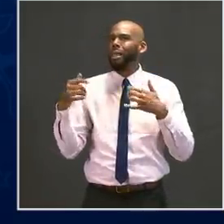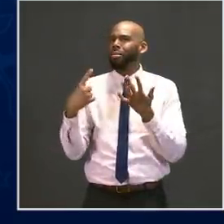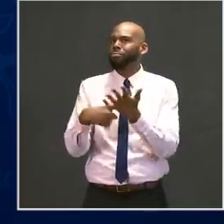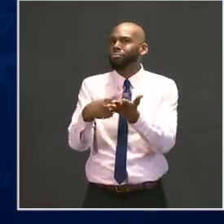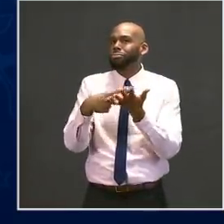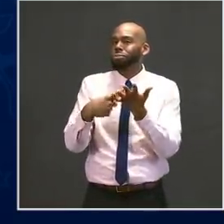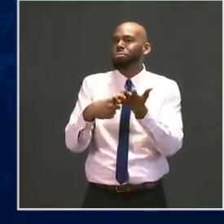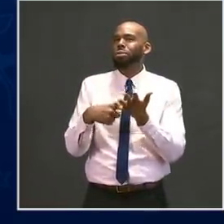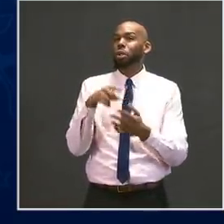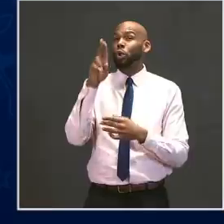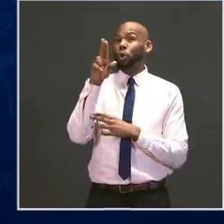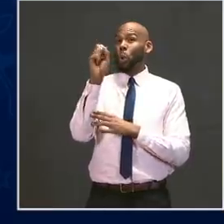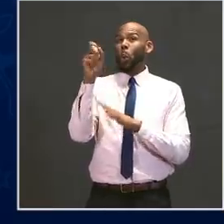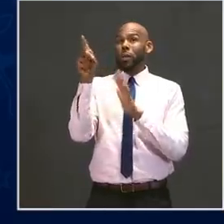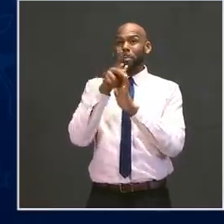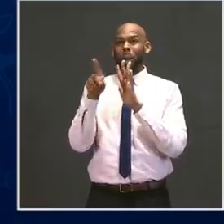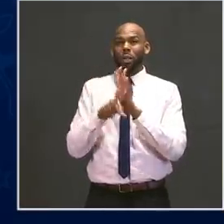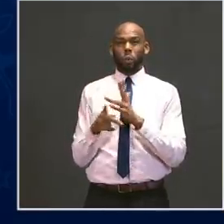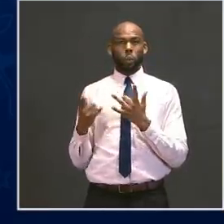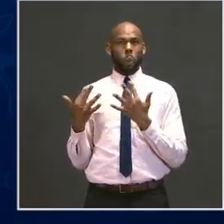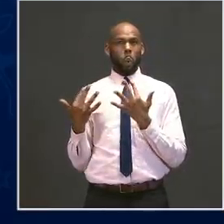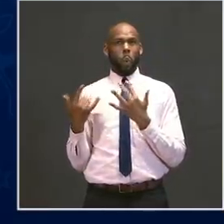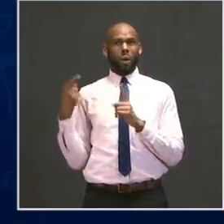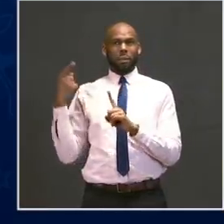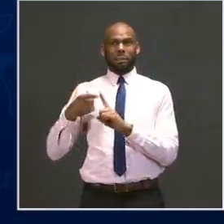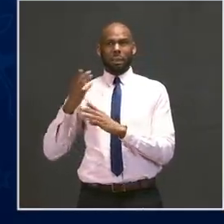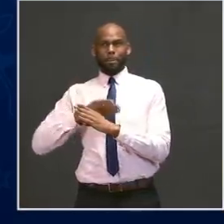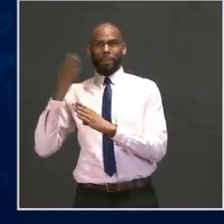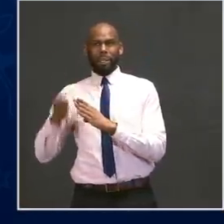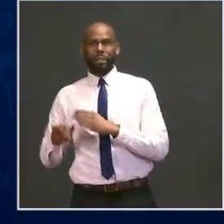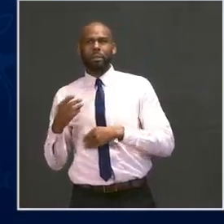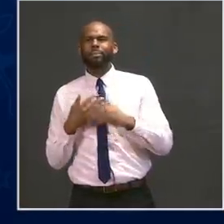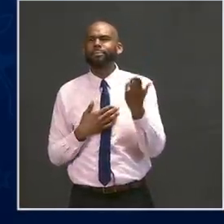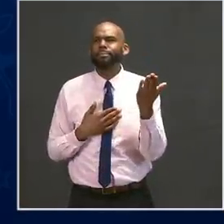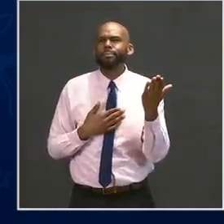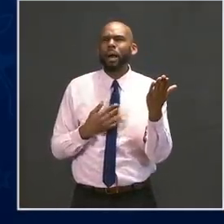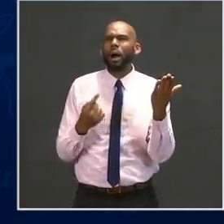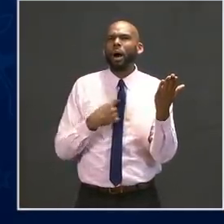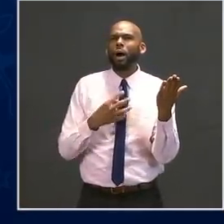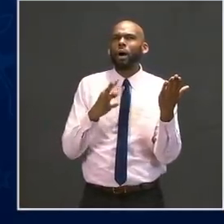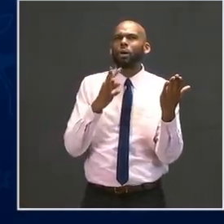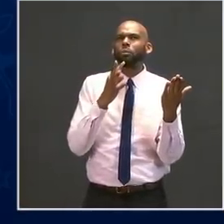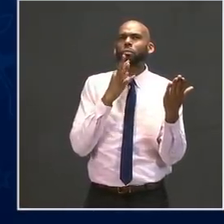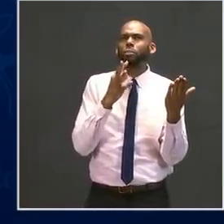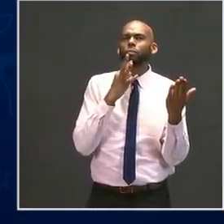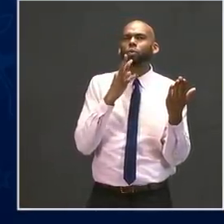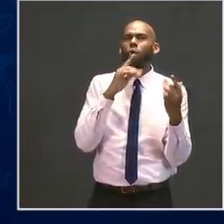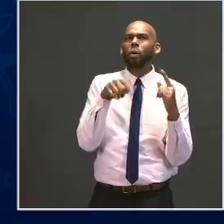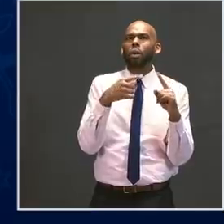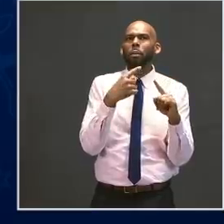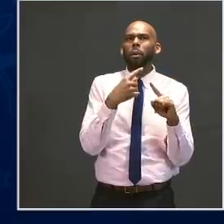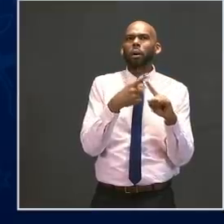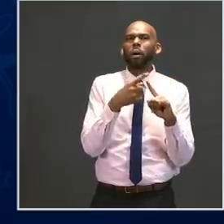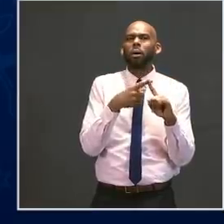so we'll wait for it to conclude before making any policy announcements. The Press: But I'm talking about Navalny's jailing, not poisoning.